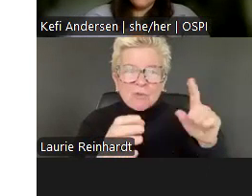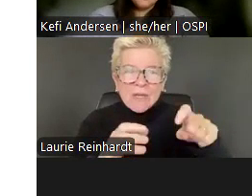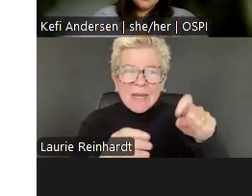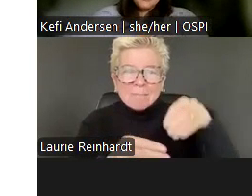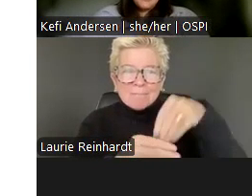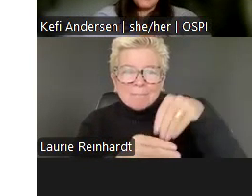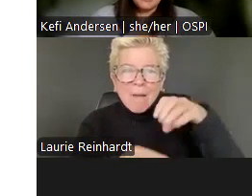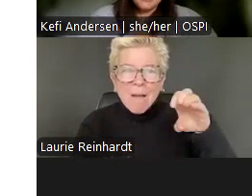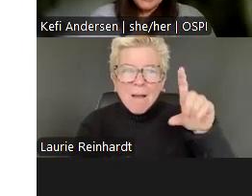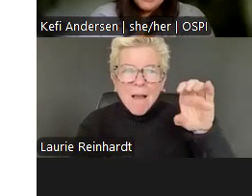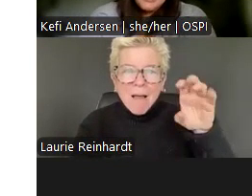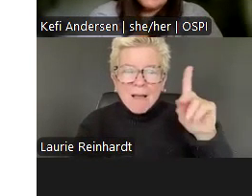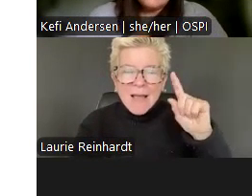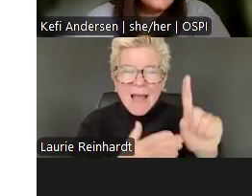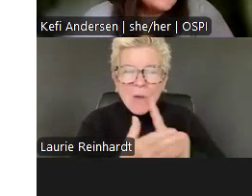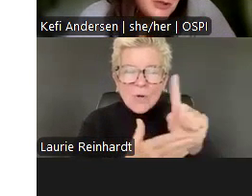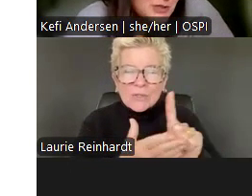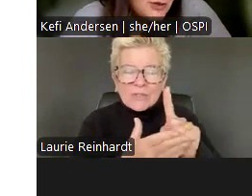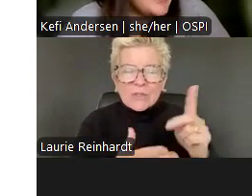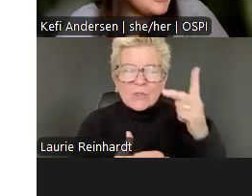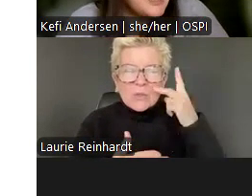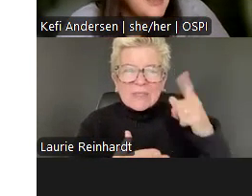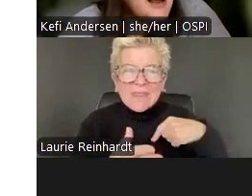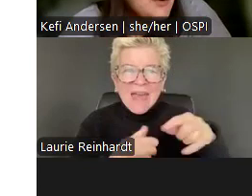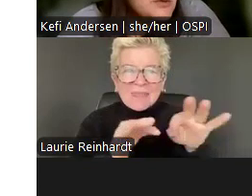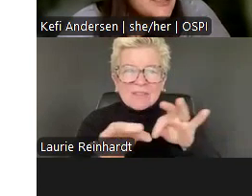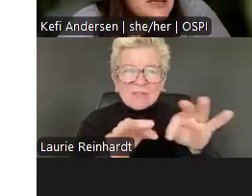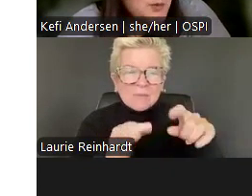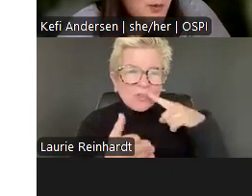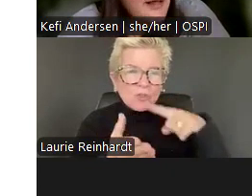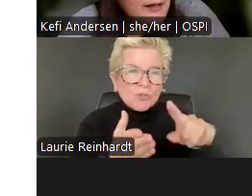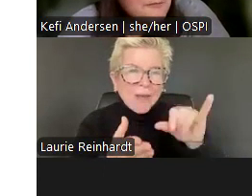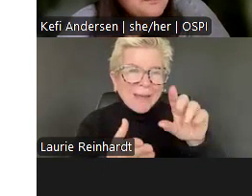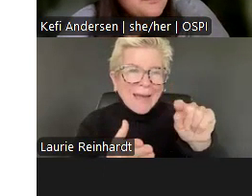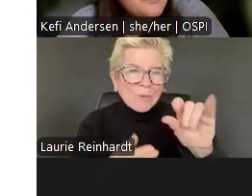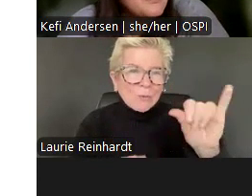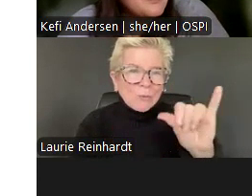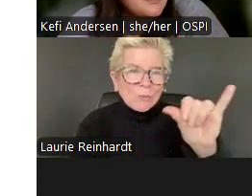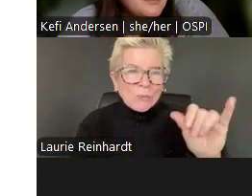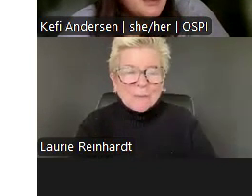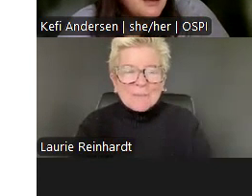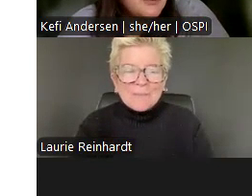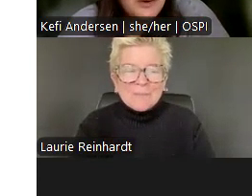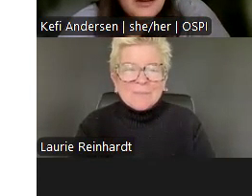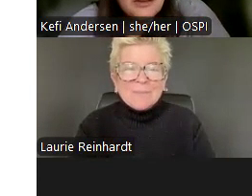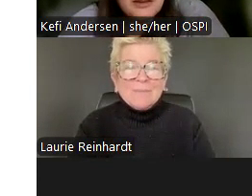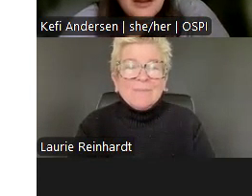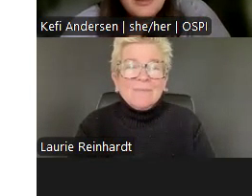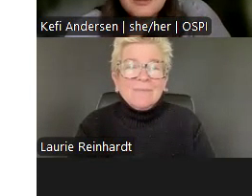you'll also see that in the description so you can check that out as well, and we actually,